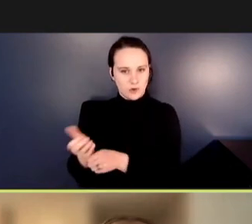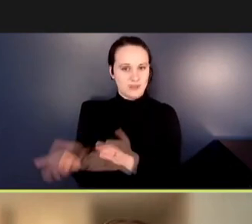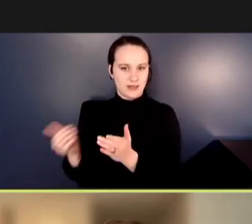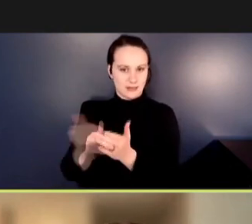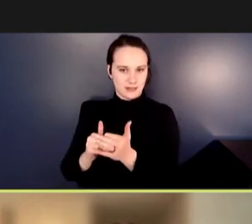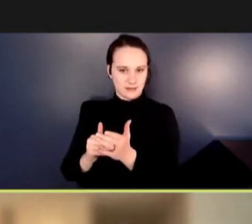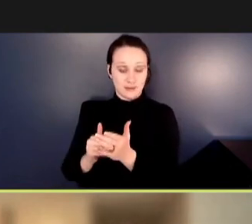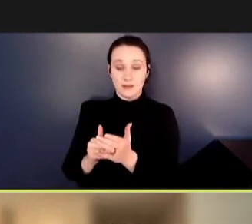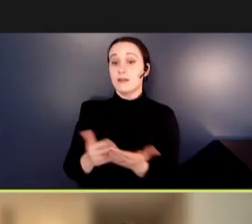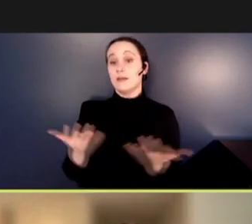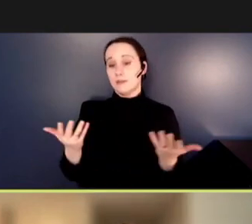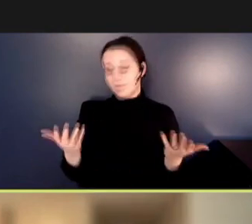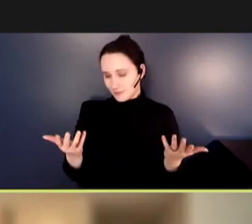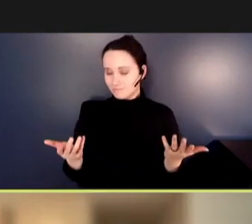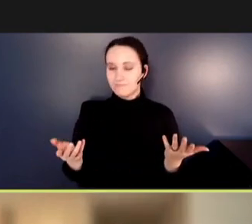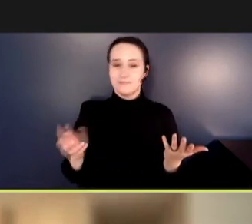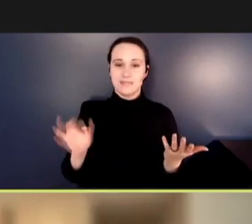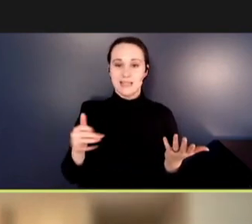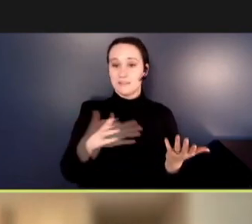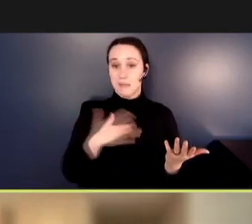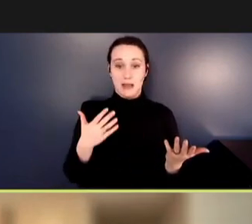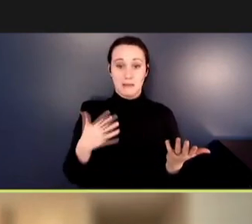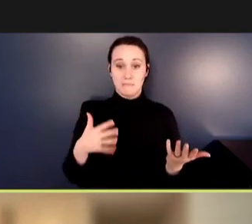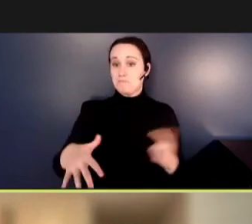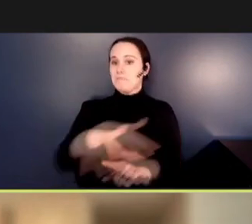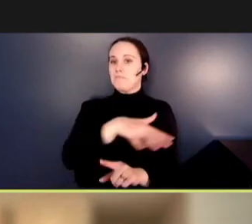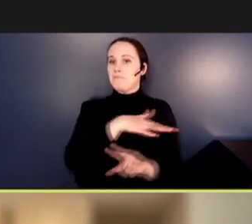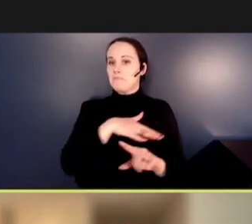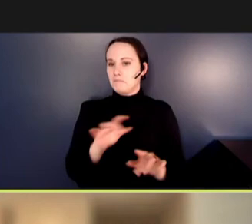are kind of -- that's kind of a lay of the land of the political landscape for VFA.